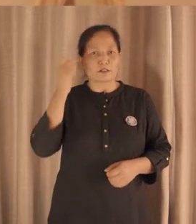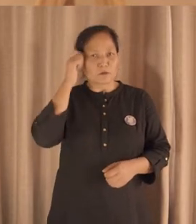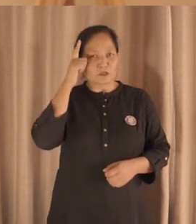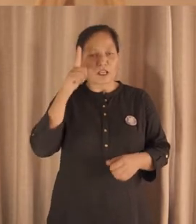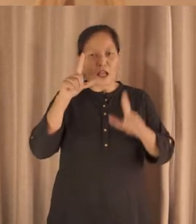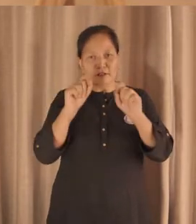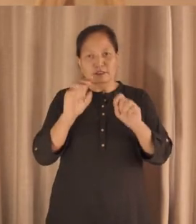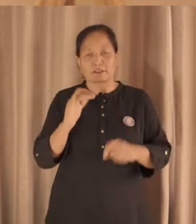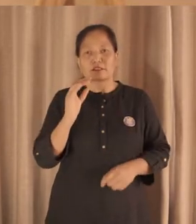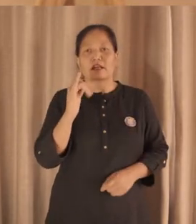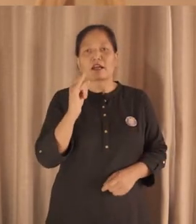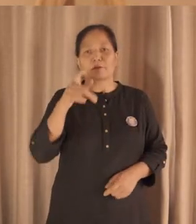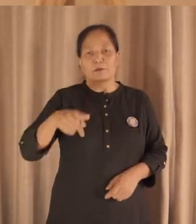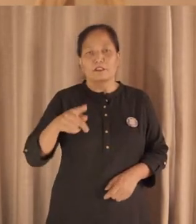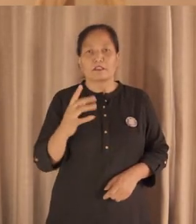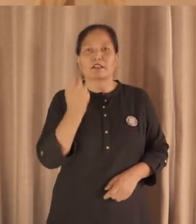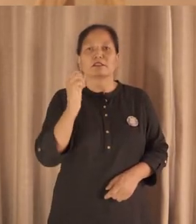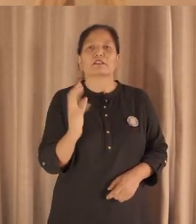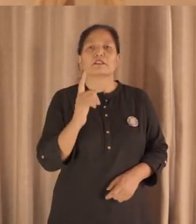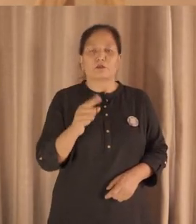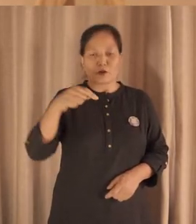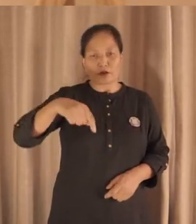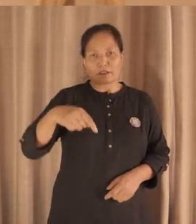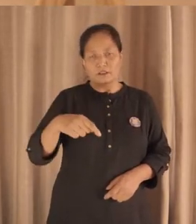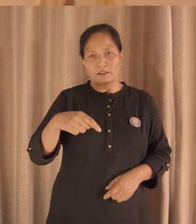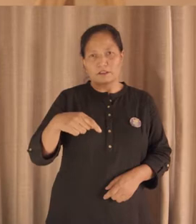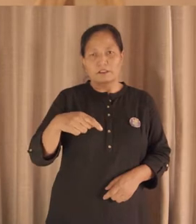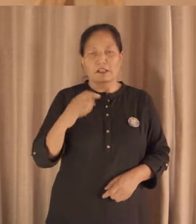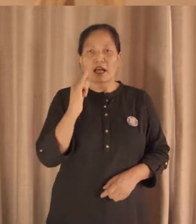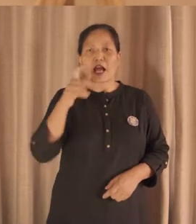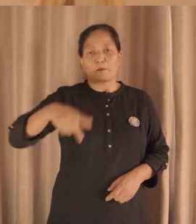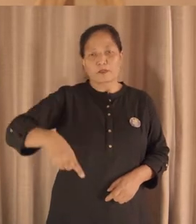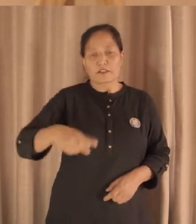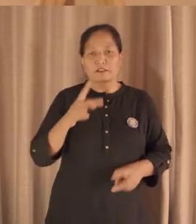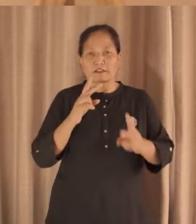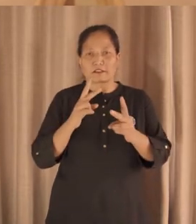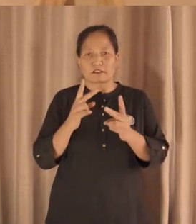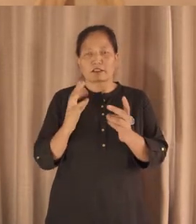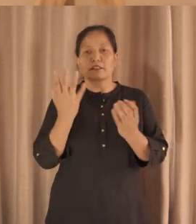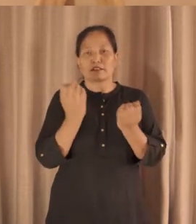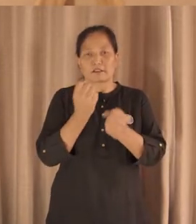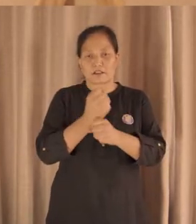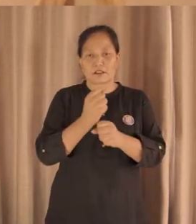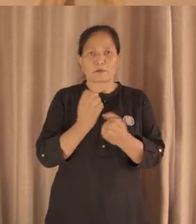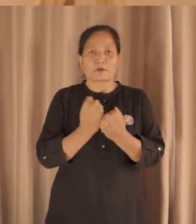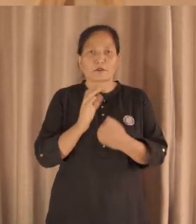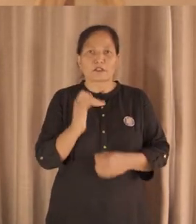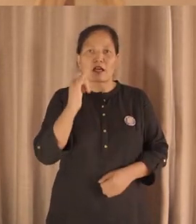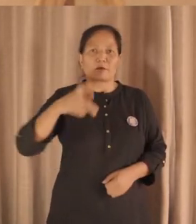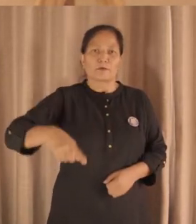it for the youths of today to understand about IP rights?